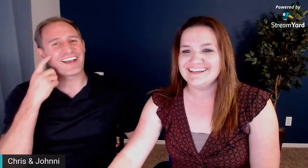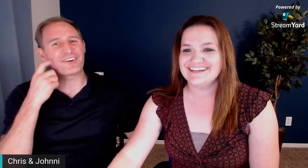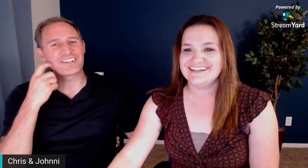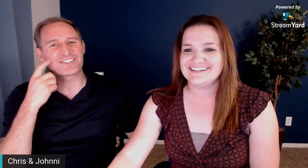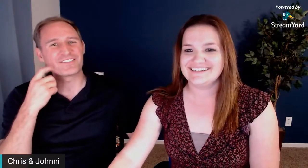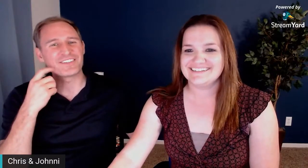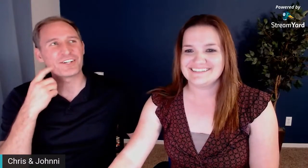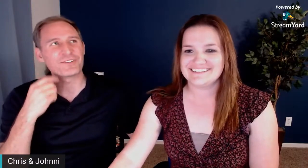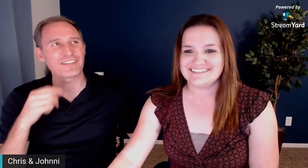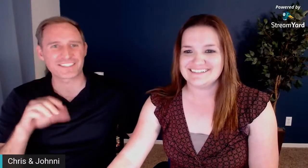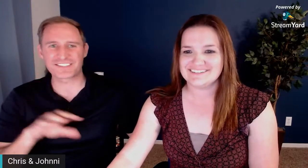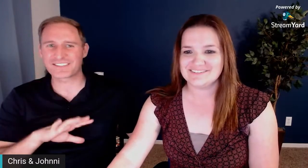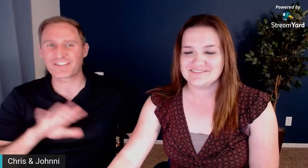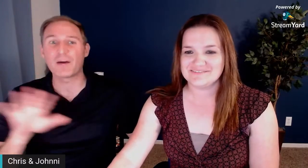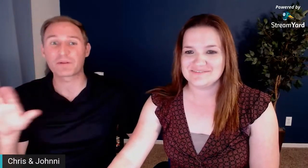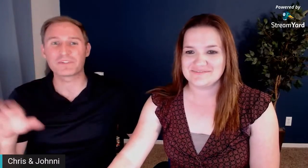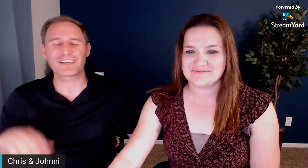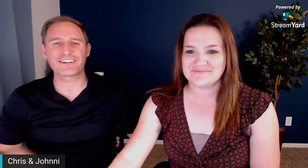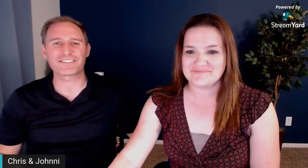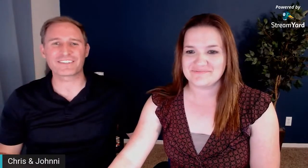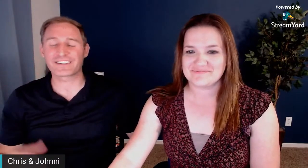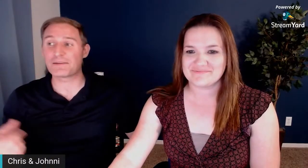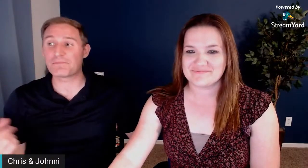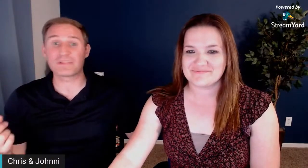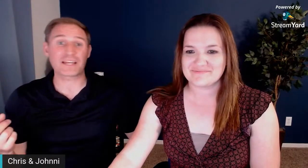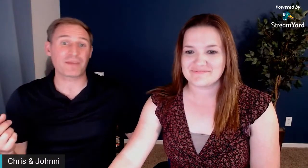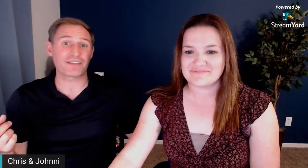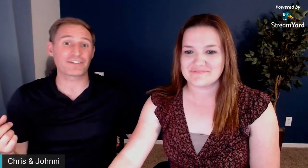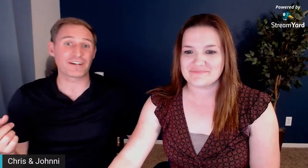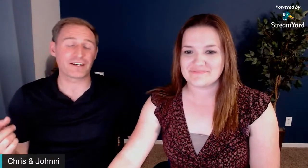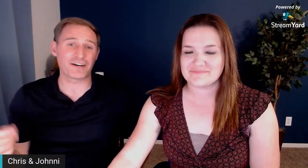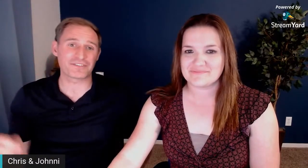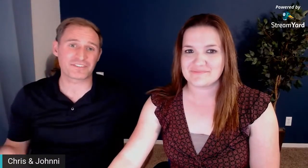i want to do a video like just a comic book characters like um black panther i was just